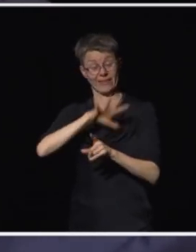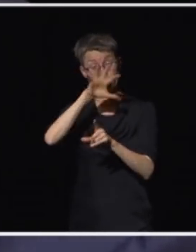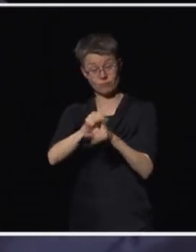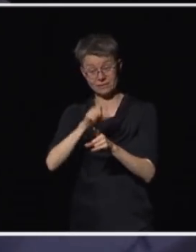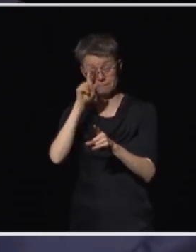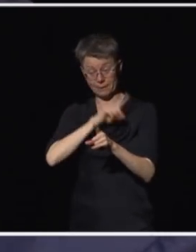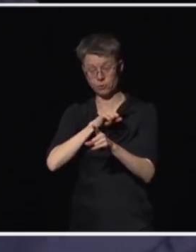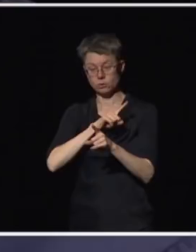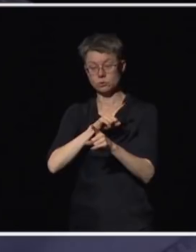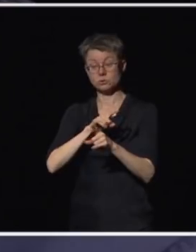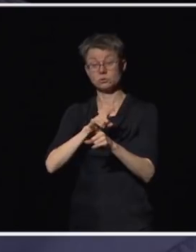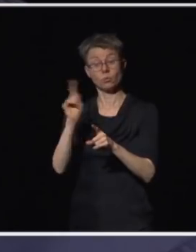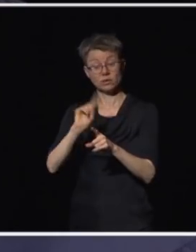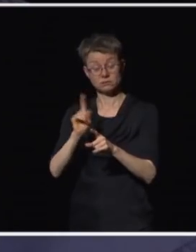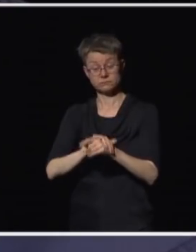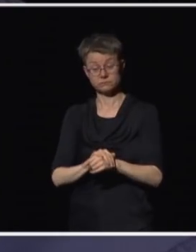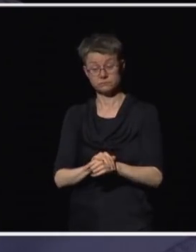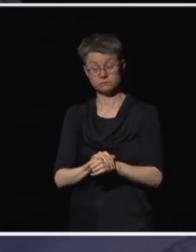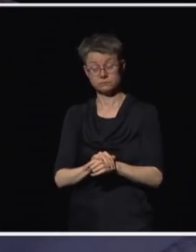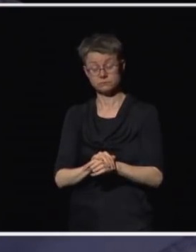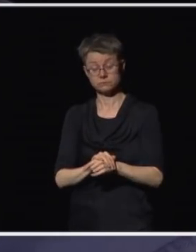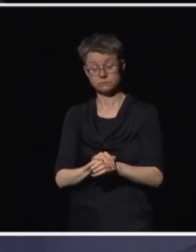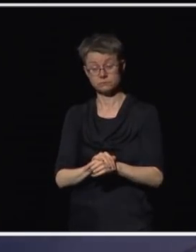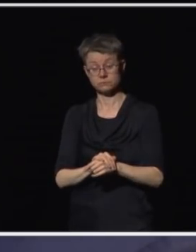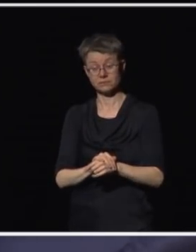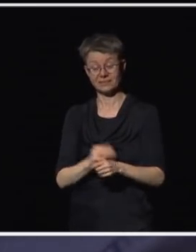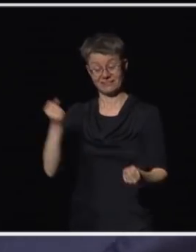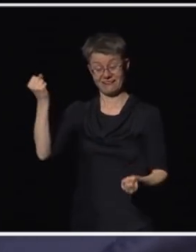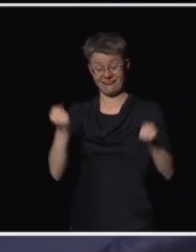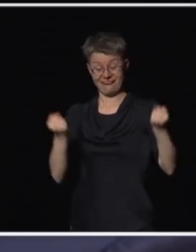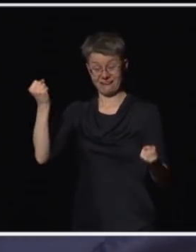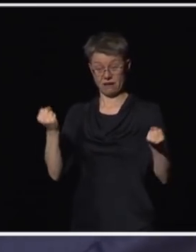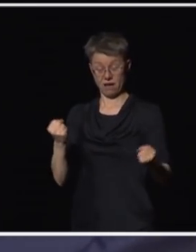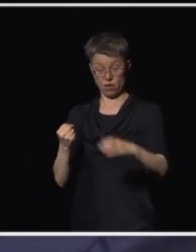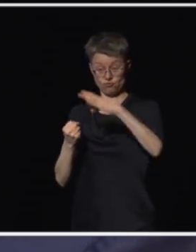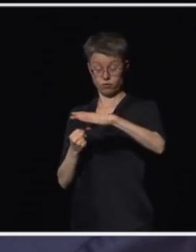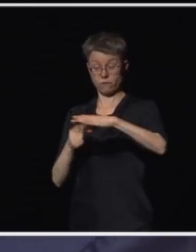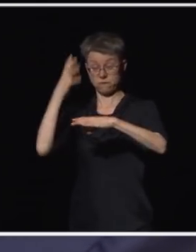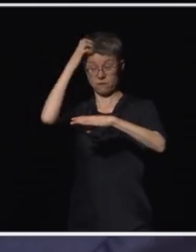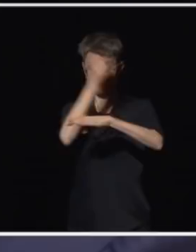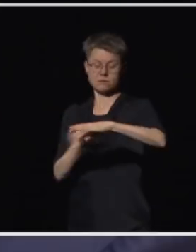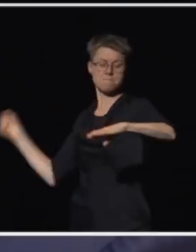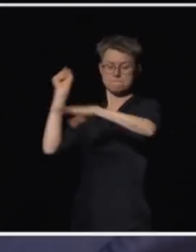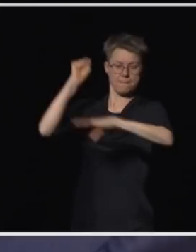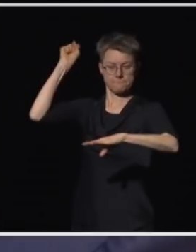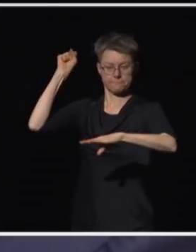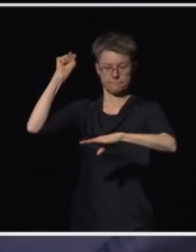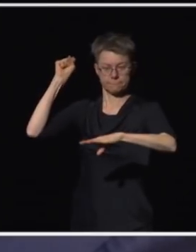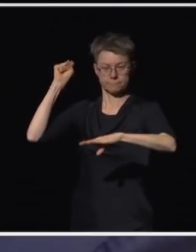to bang their heads into the roof of the cars as they arrest them, literally endorsing, you know, police brutality.